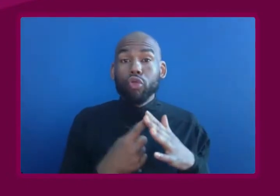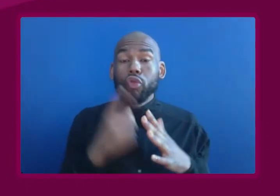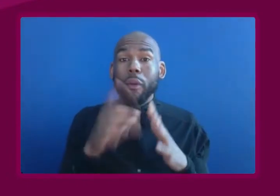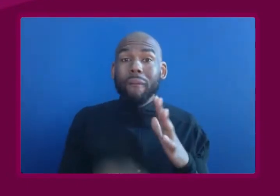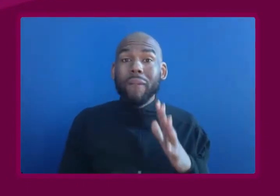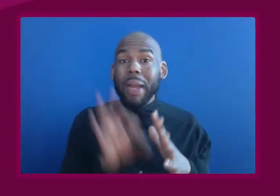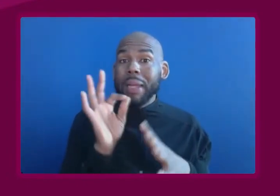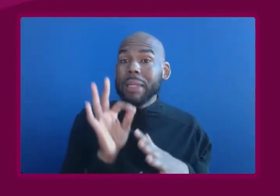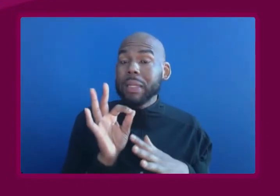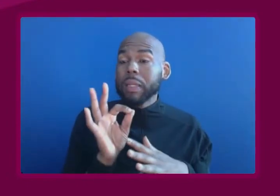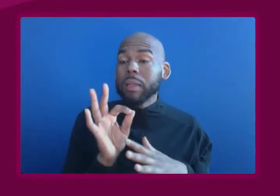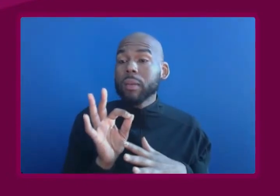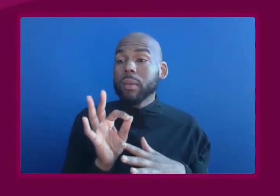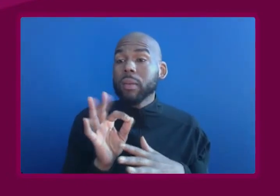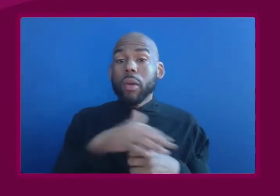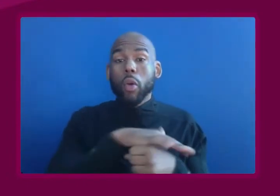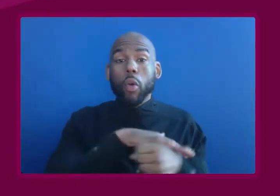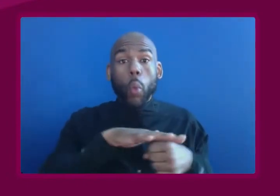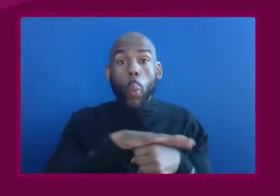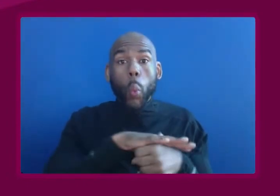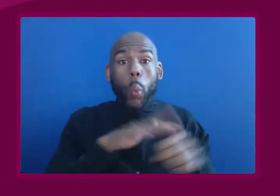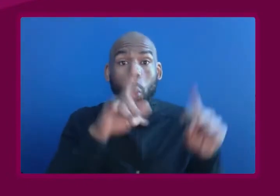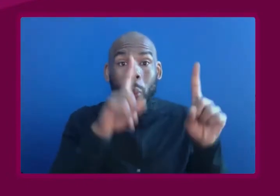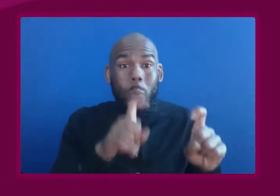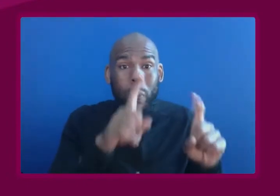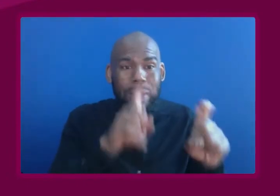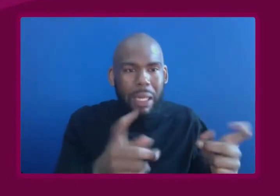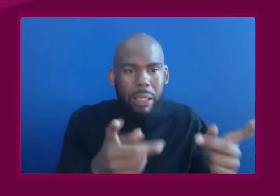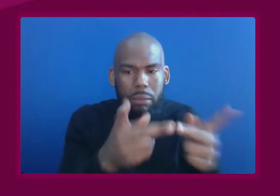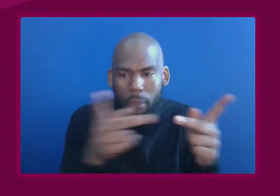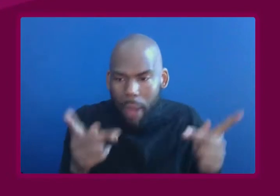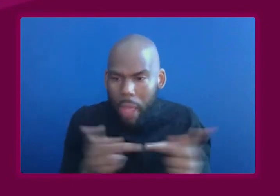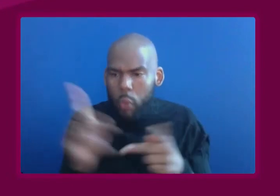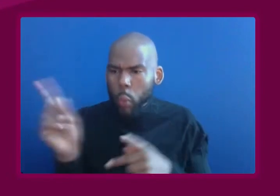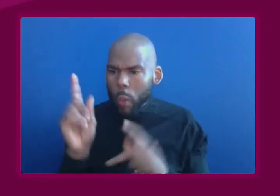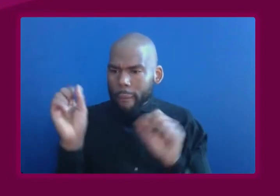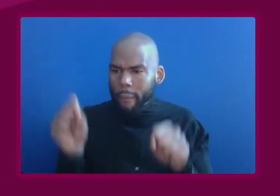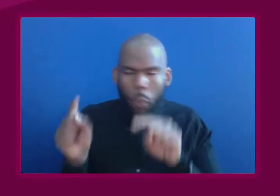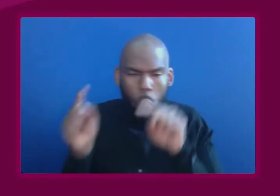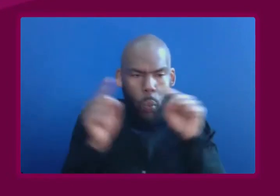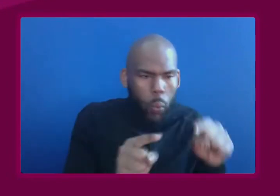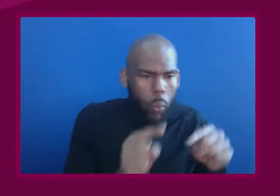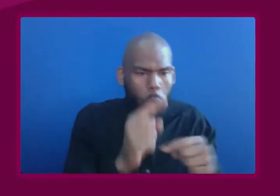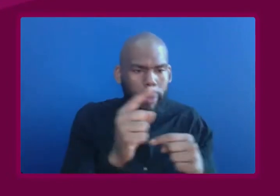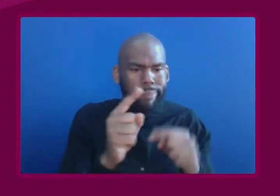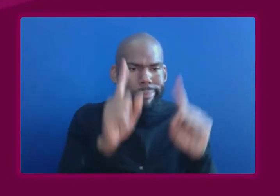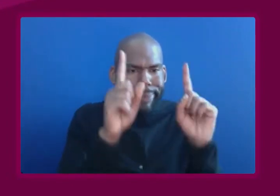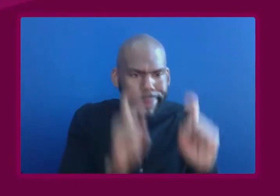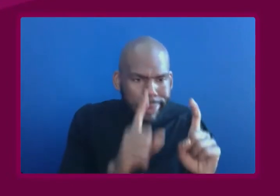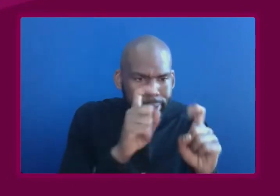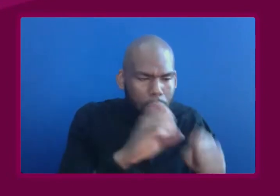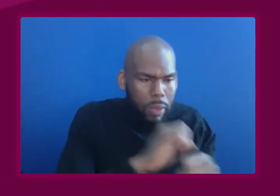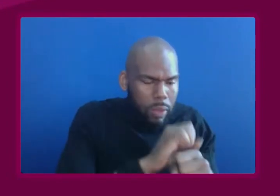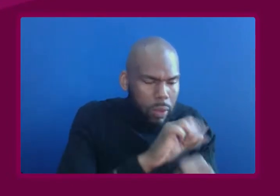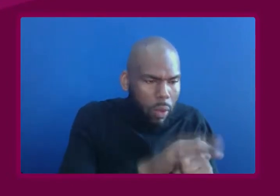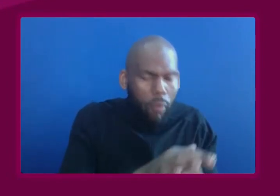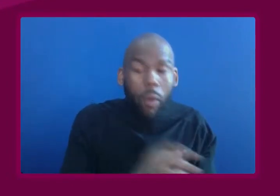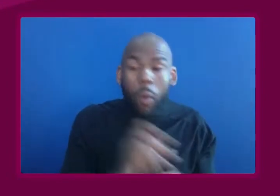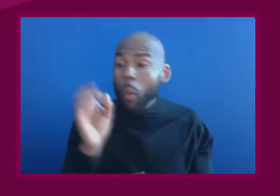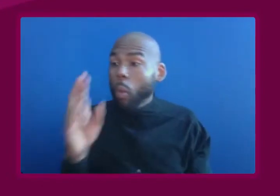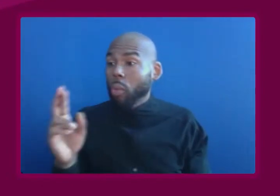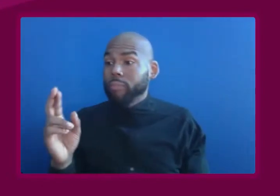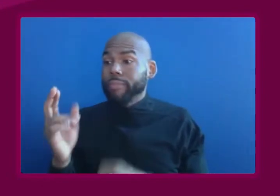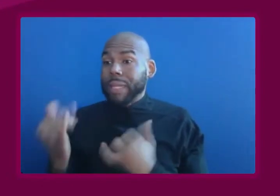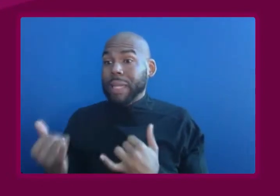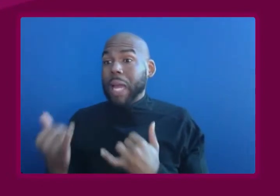finding local test sites to take a COVID test or more recently finding places where you